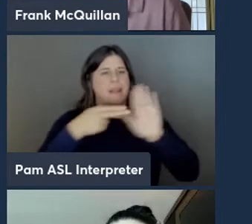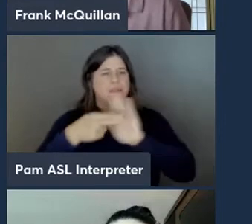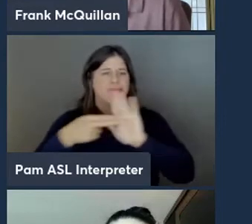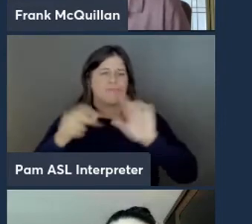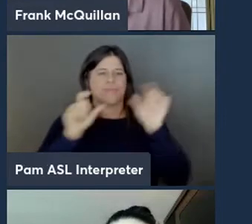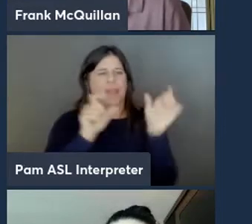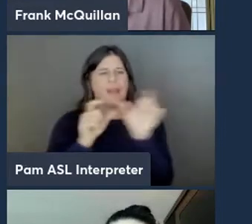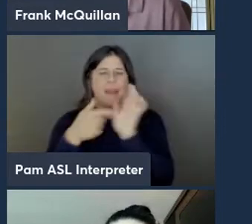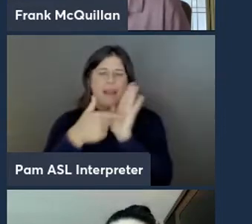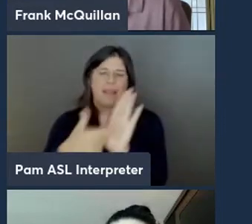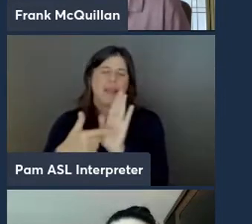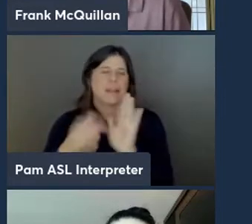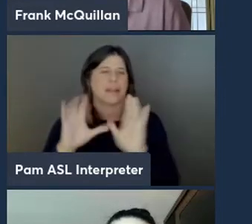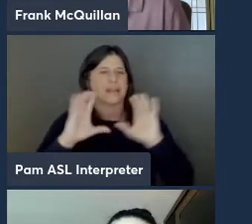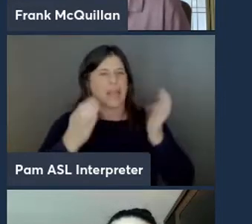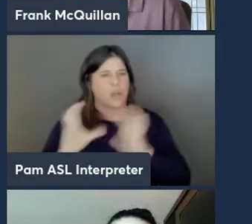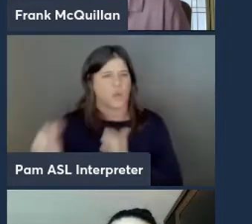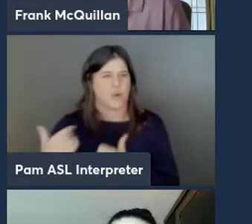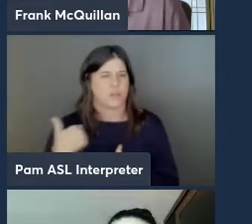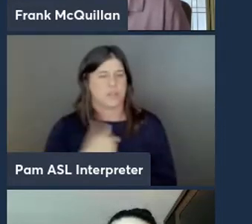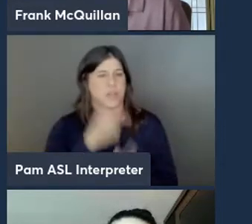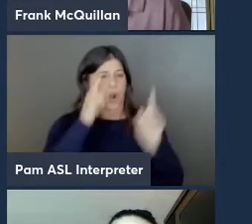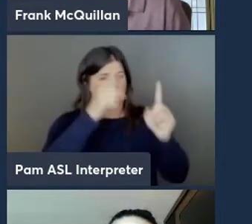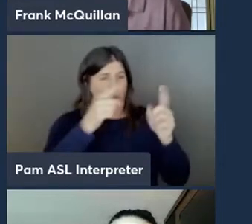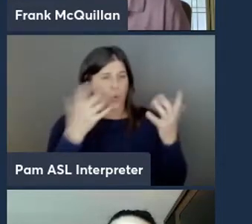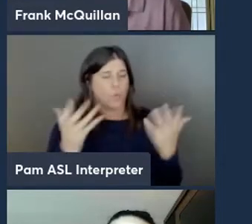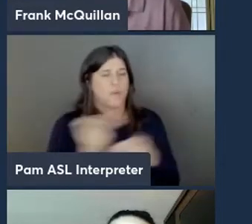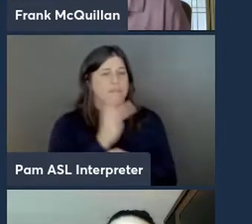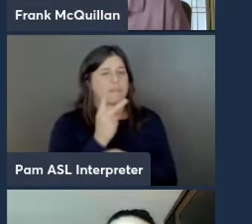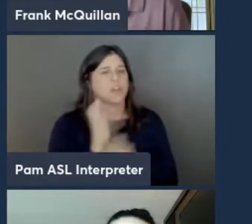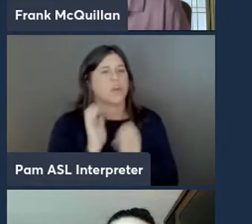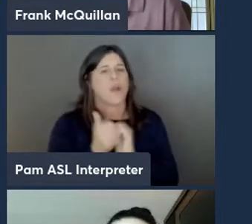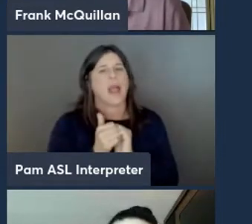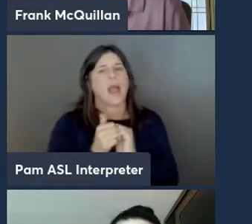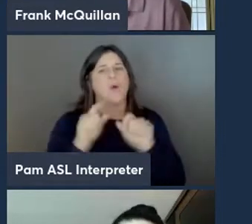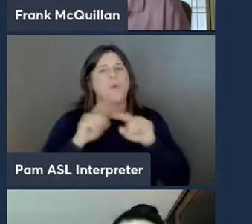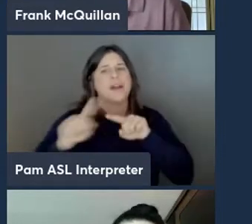So our goal is to find out how different promo banners